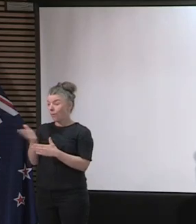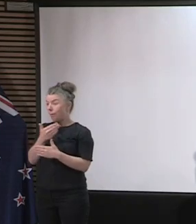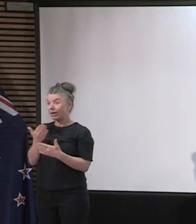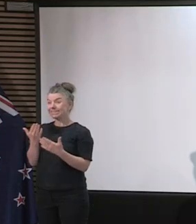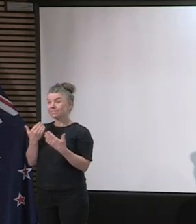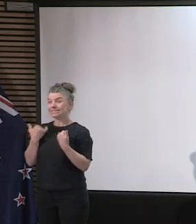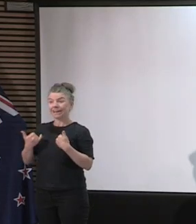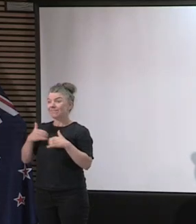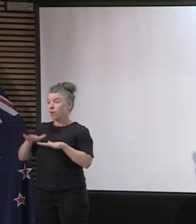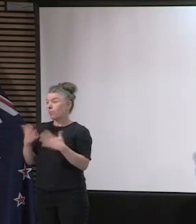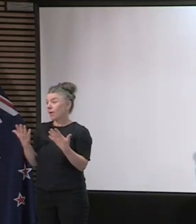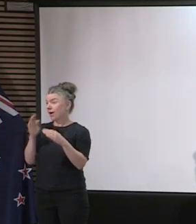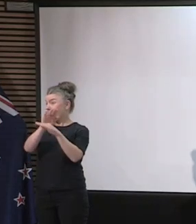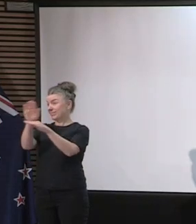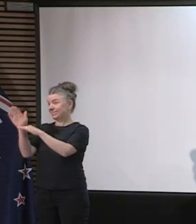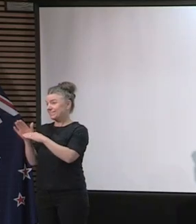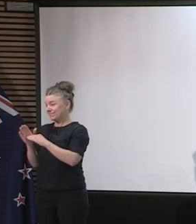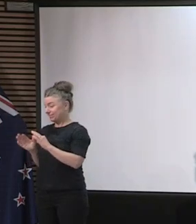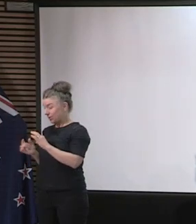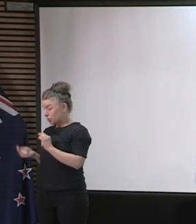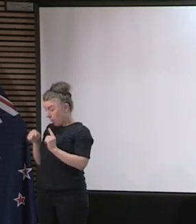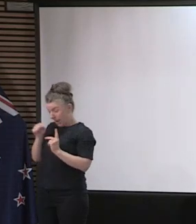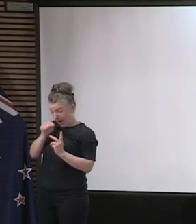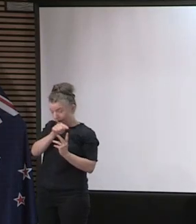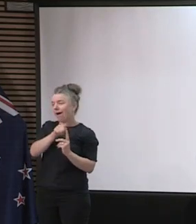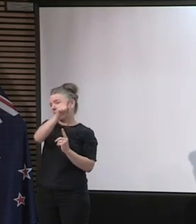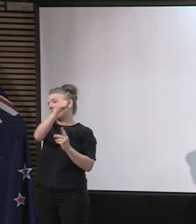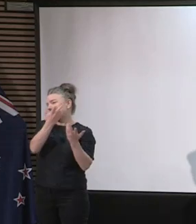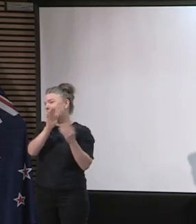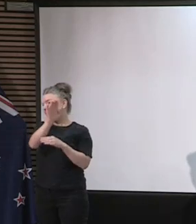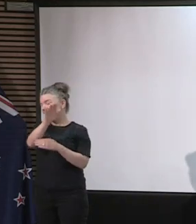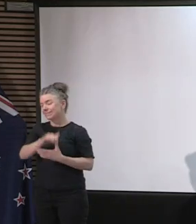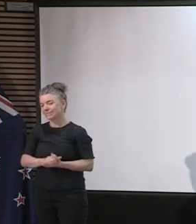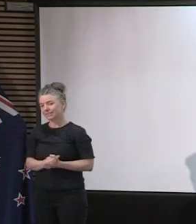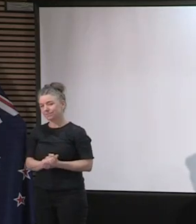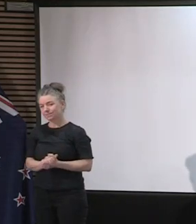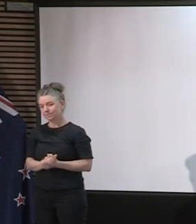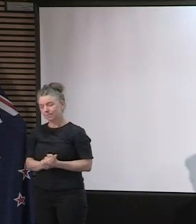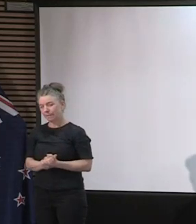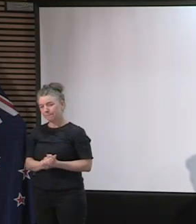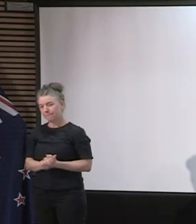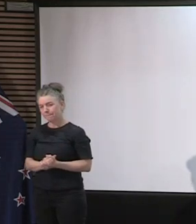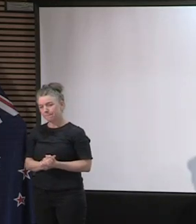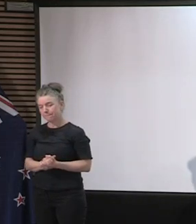our cases in New Zealand at some point have been imported.